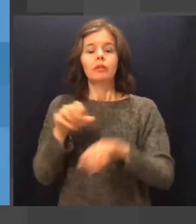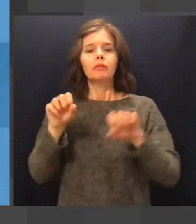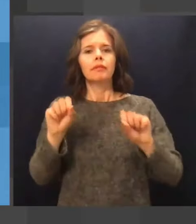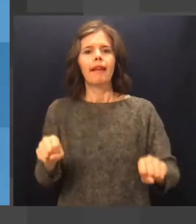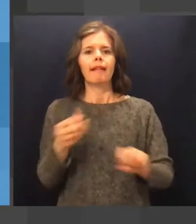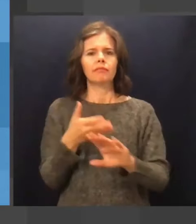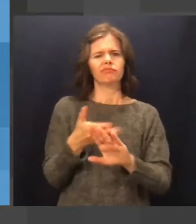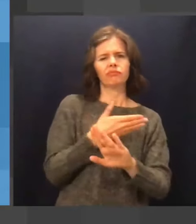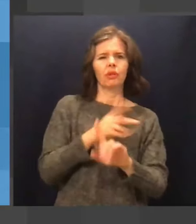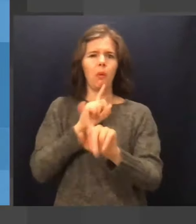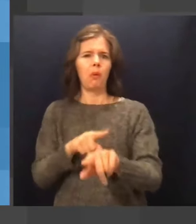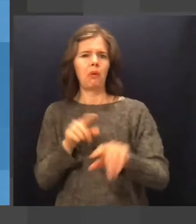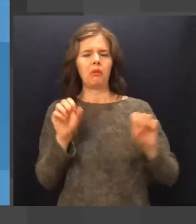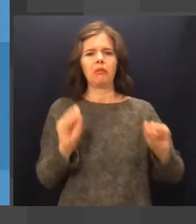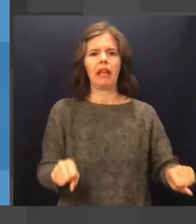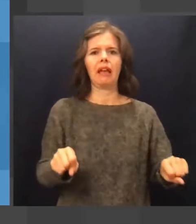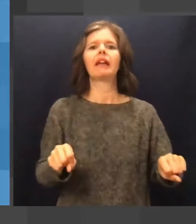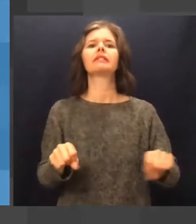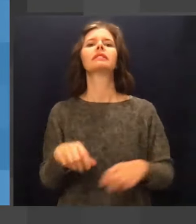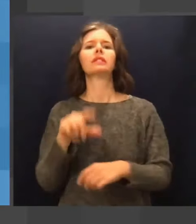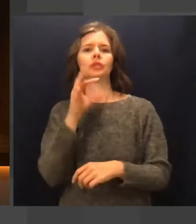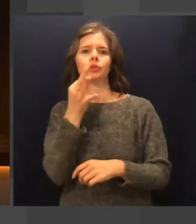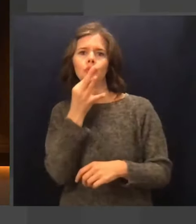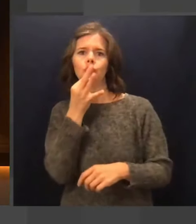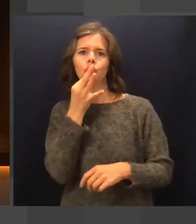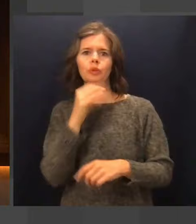PREORDER RIGHT NOW AND AS ALWAYS